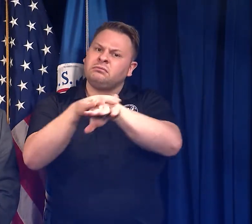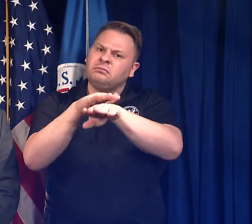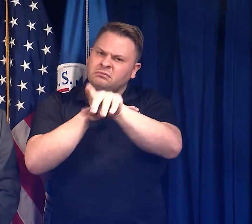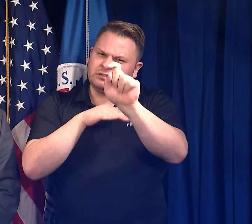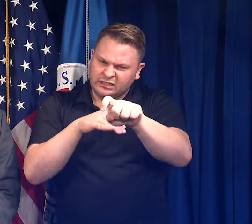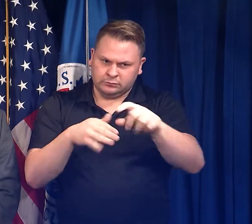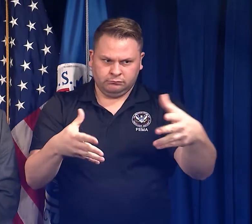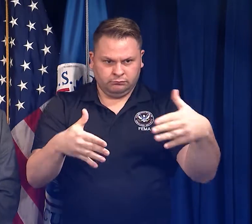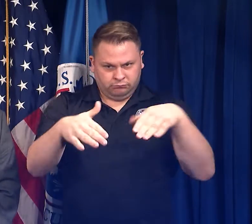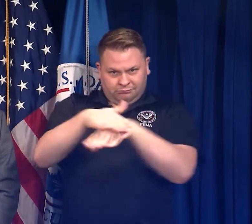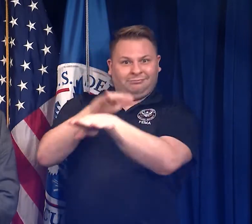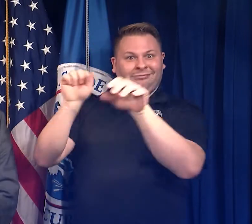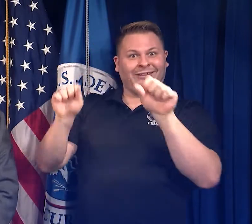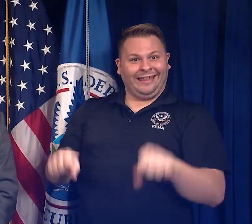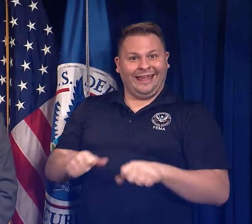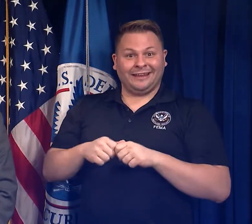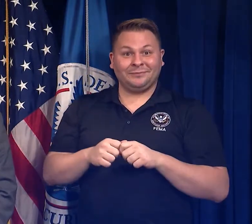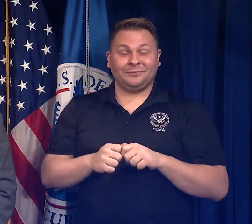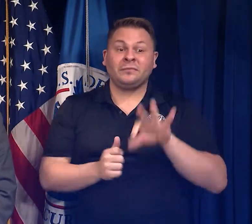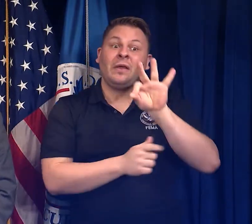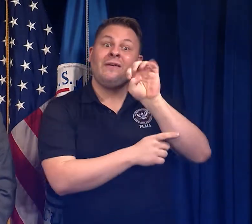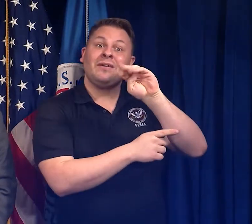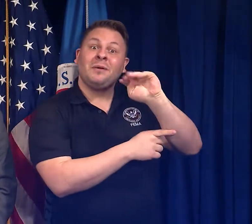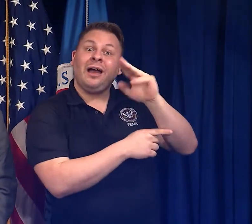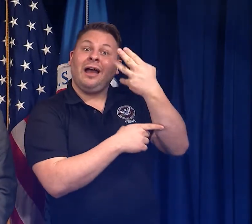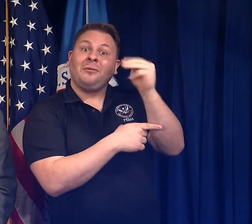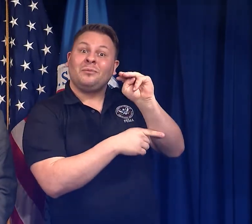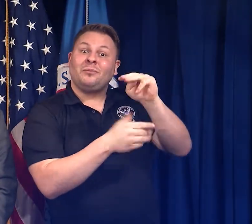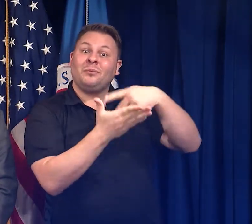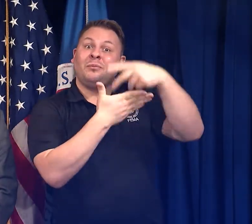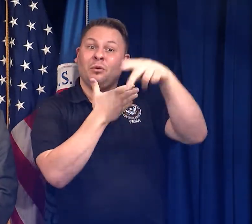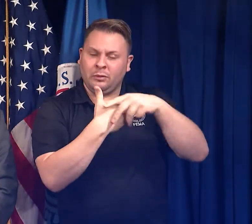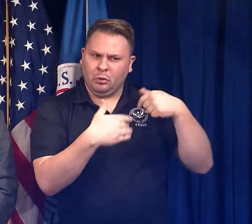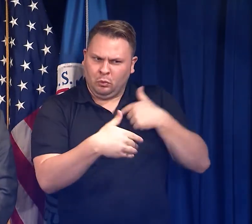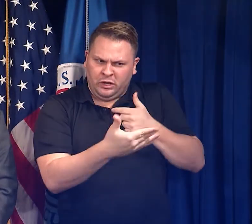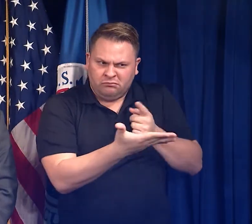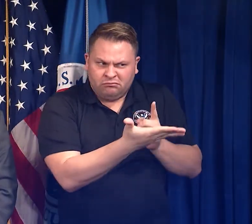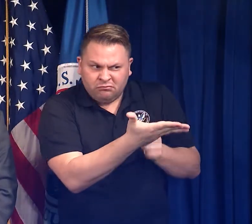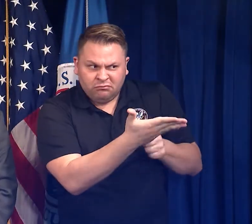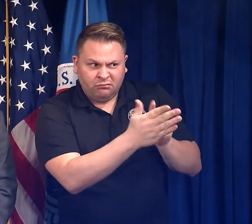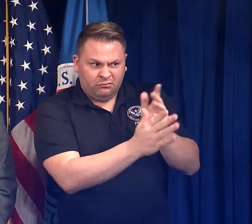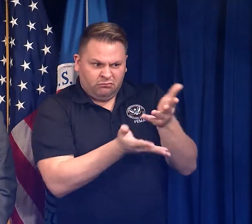FEMA’s Hazard Mitigation Assistance programs work with leaders of the state, tribal and